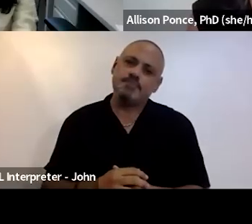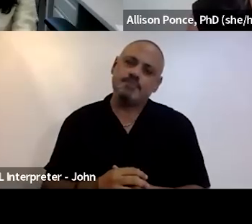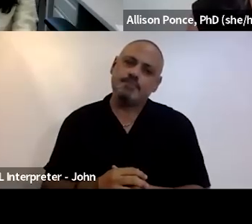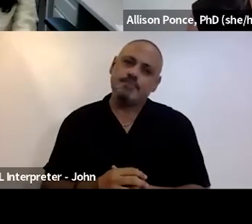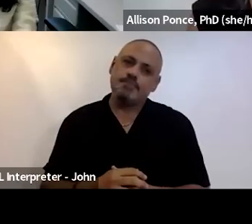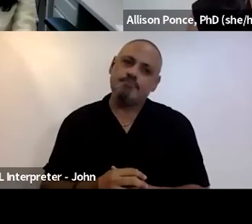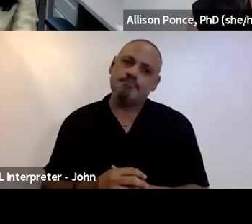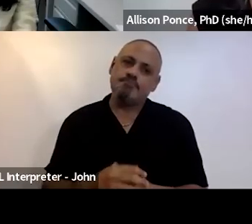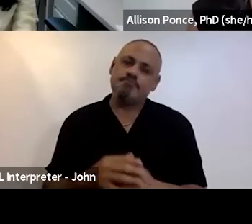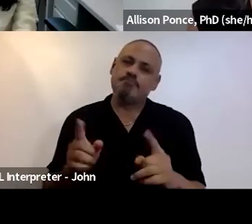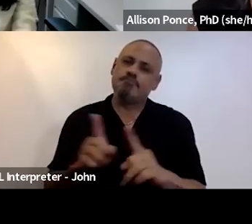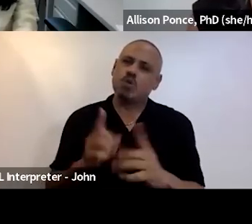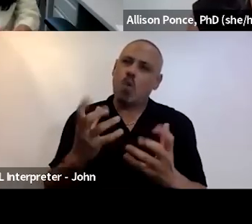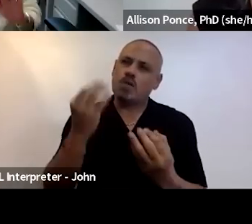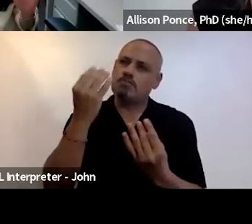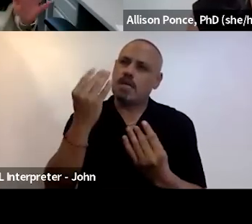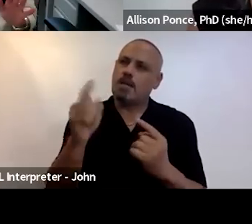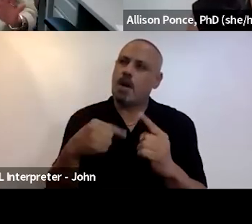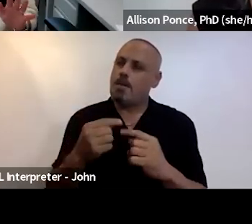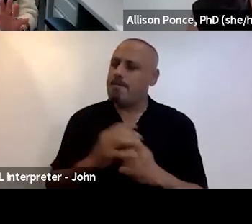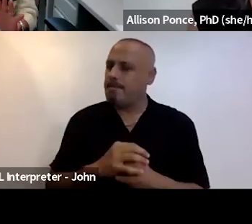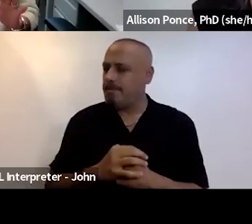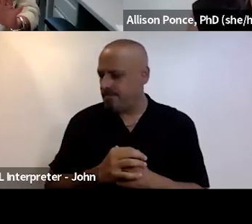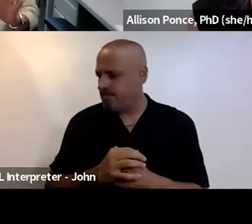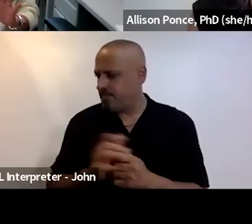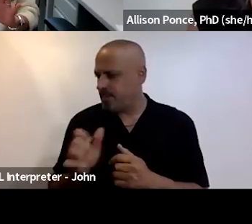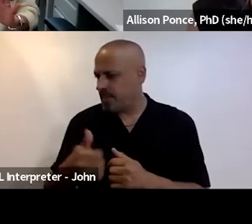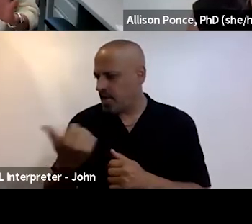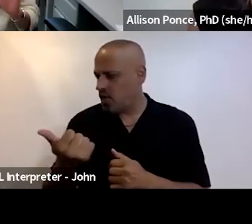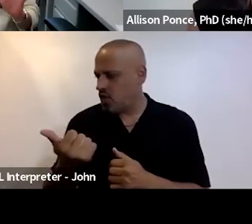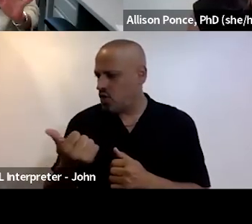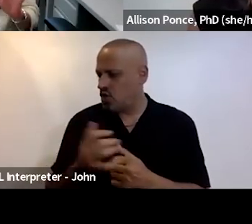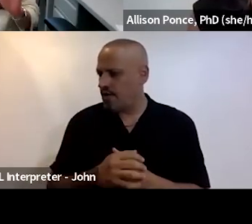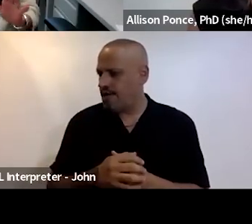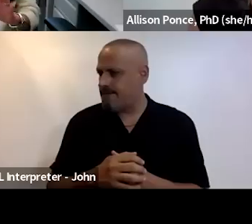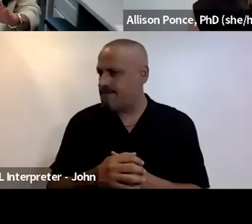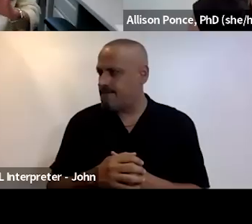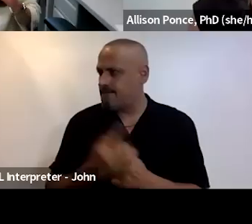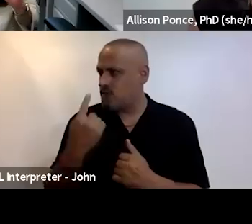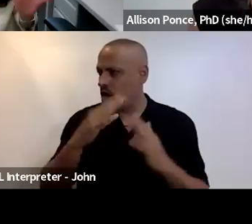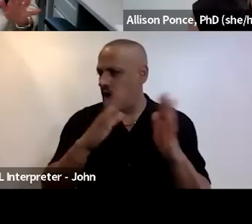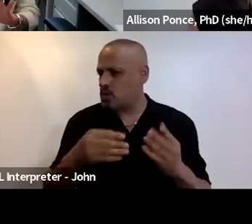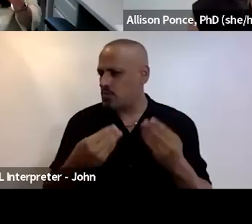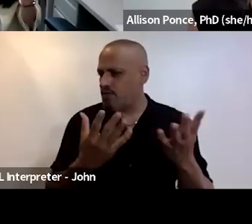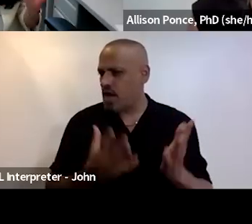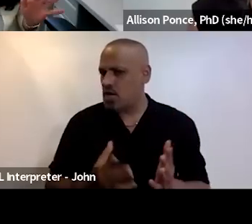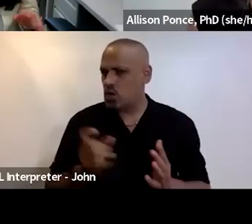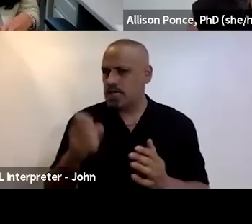I also wanna think about... So for housing providers, they need to think about all tenants,